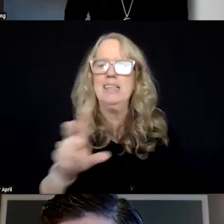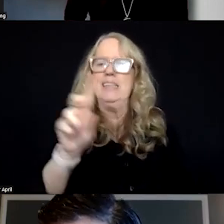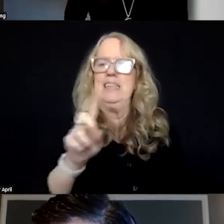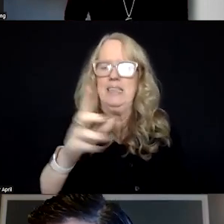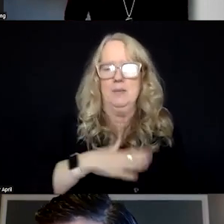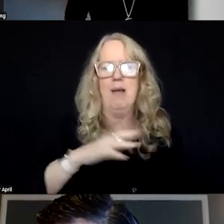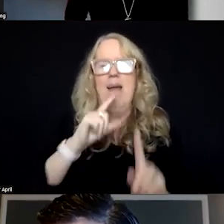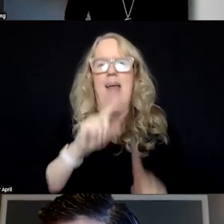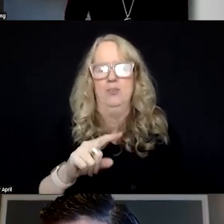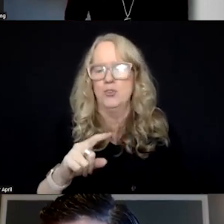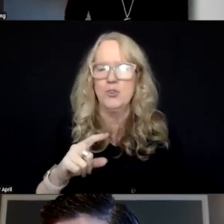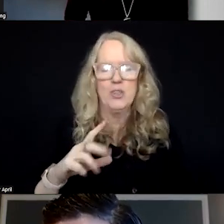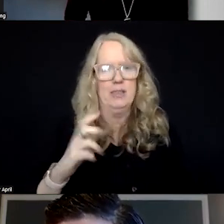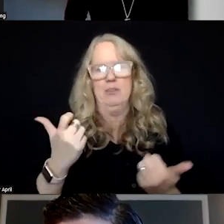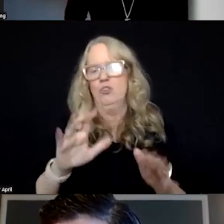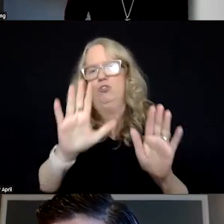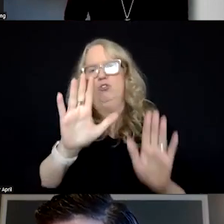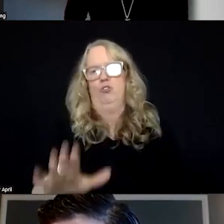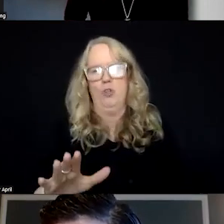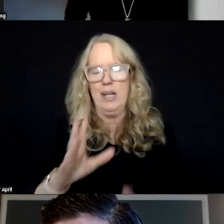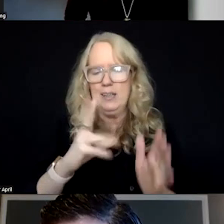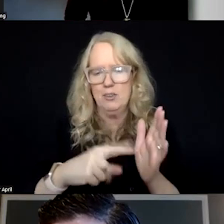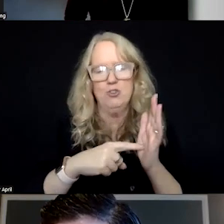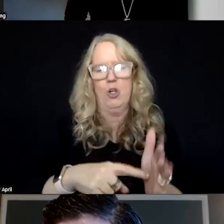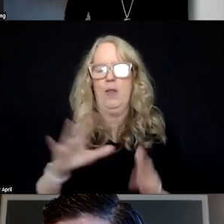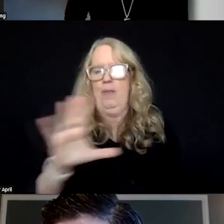IT IS A GREAT SHOW CASE OF THE WORK THAT A LOT OF THE GREAT